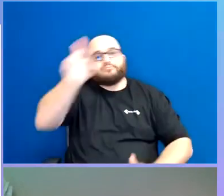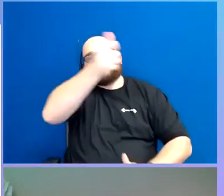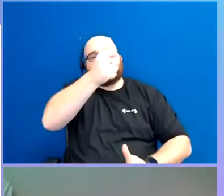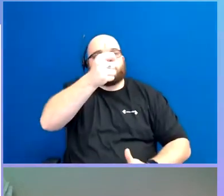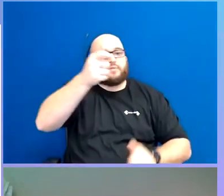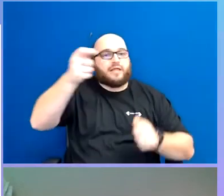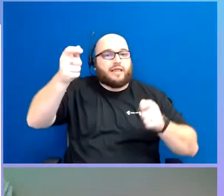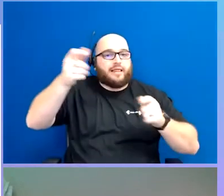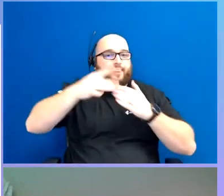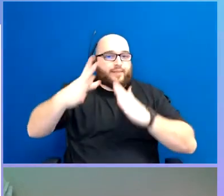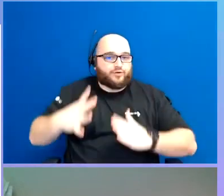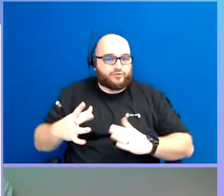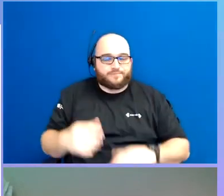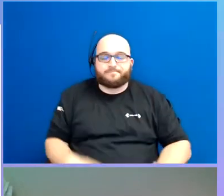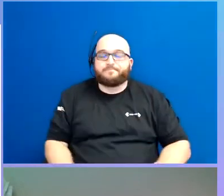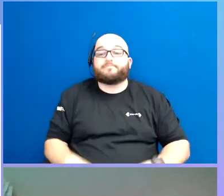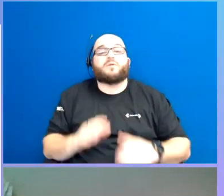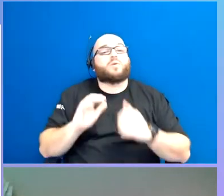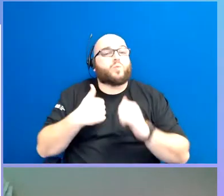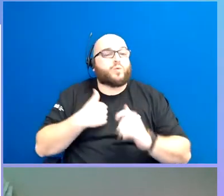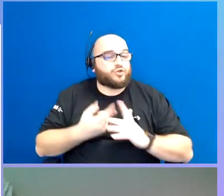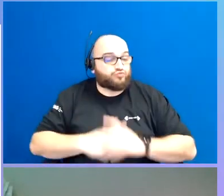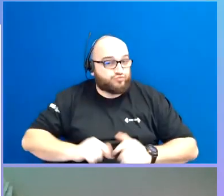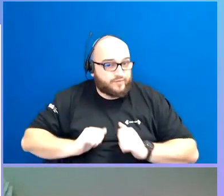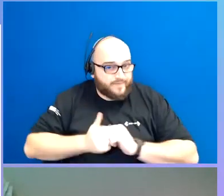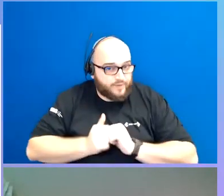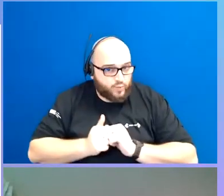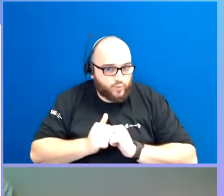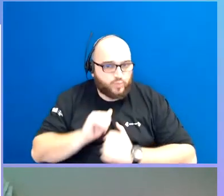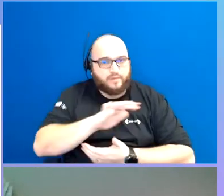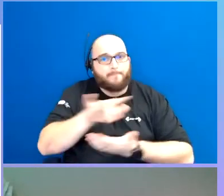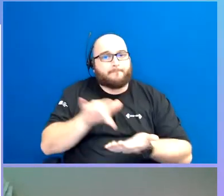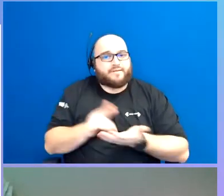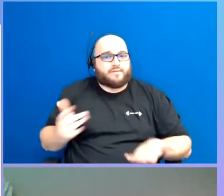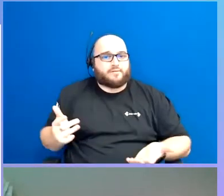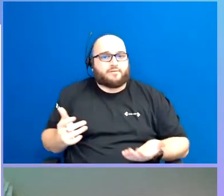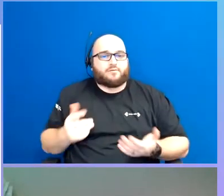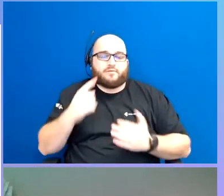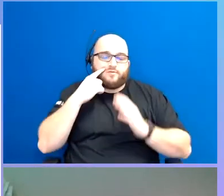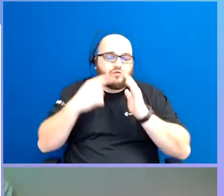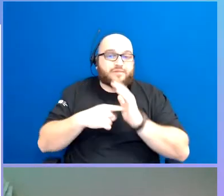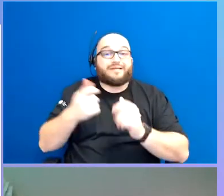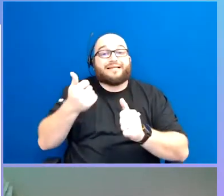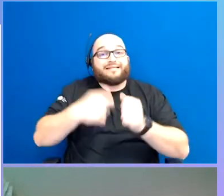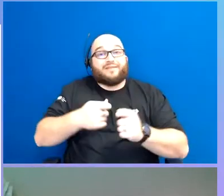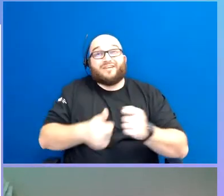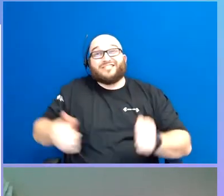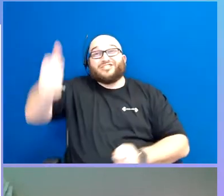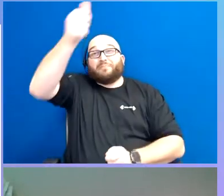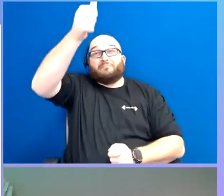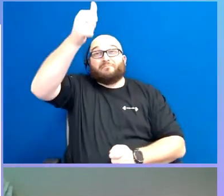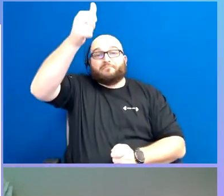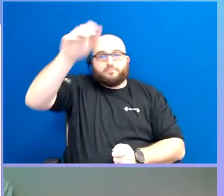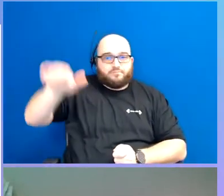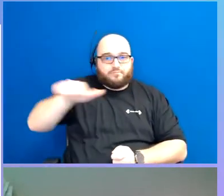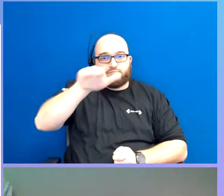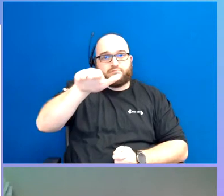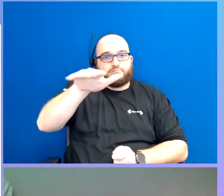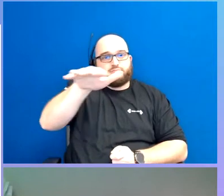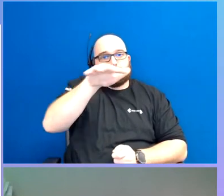uh, from the middle, and so and we engaged the middle management. Right. So so, uh,